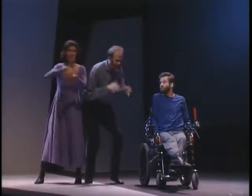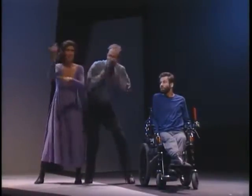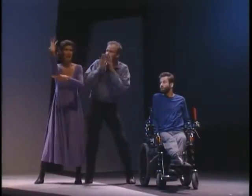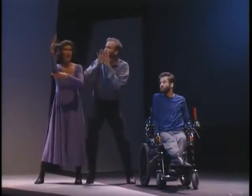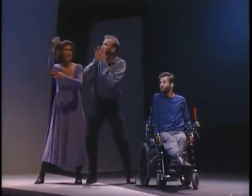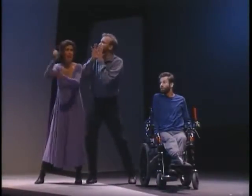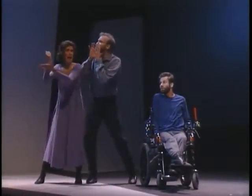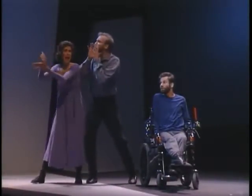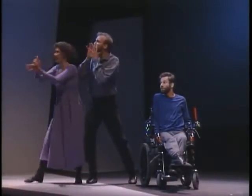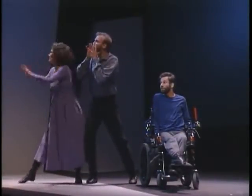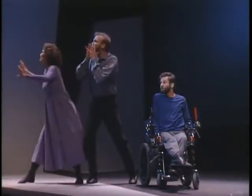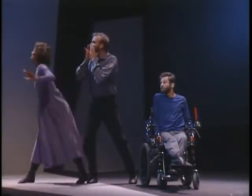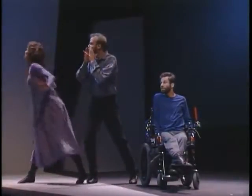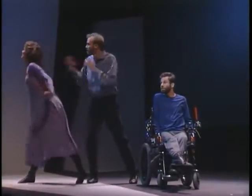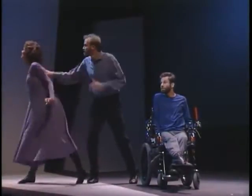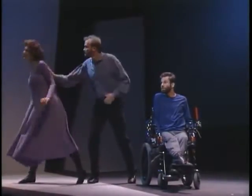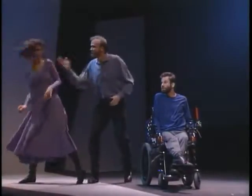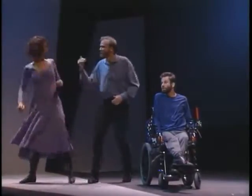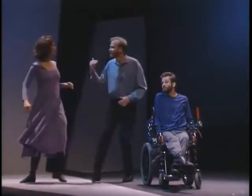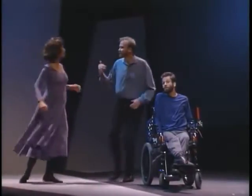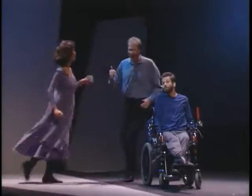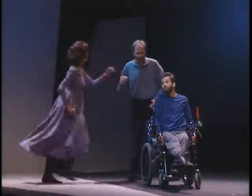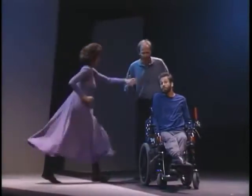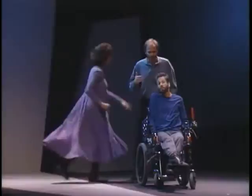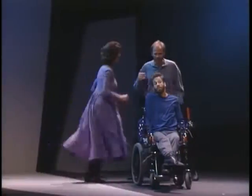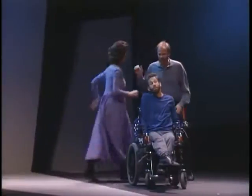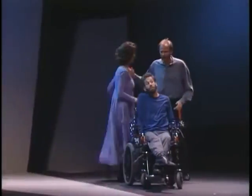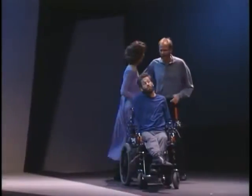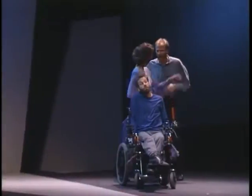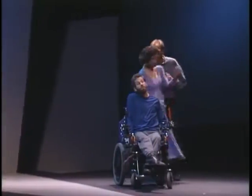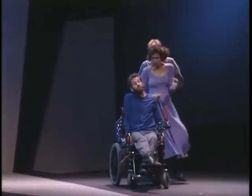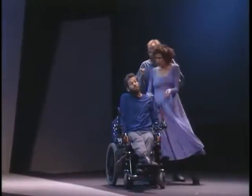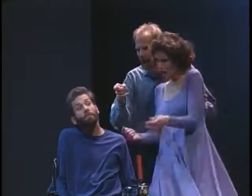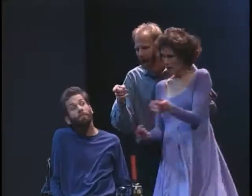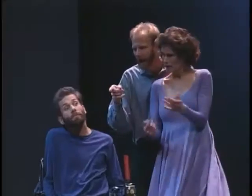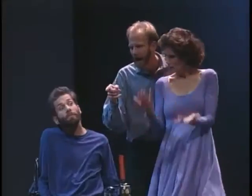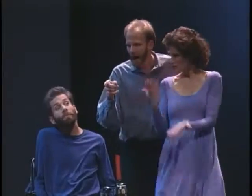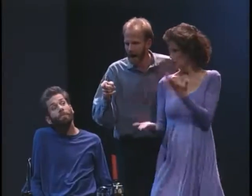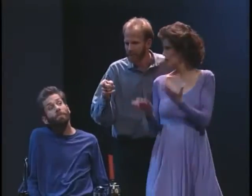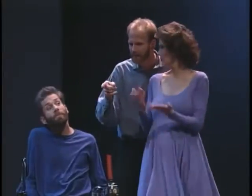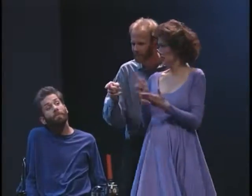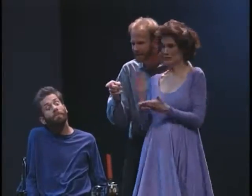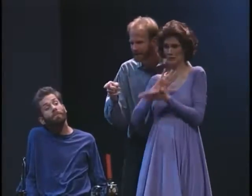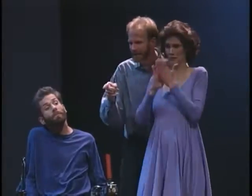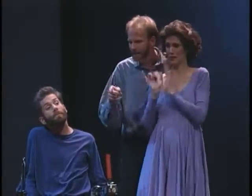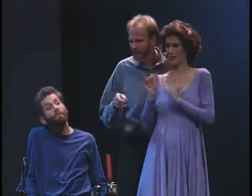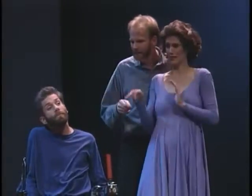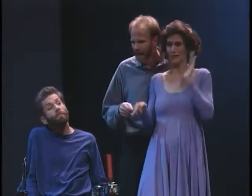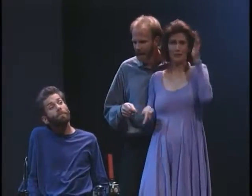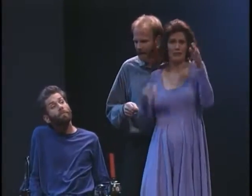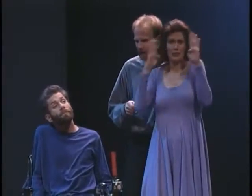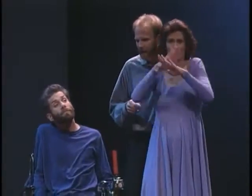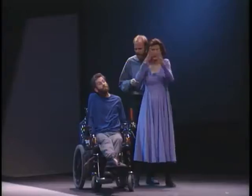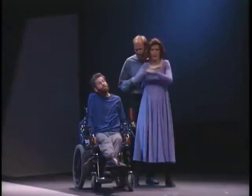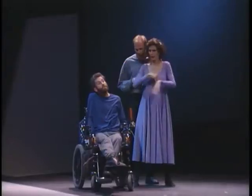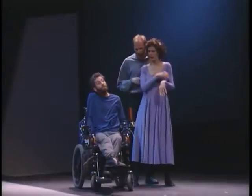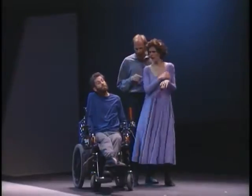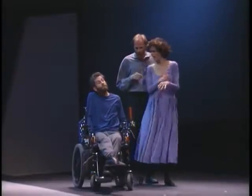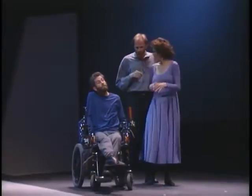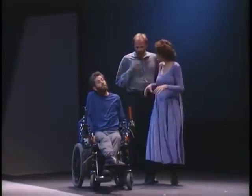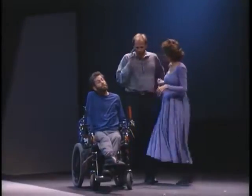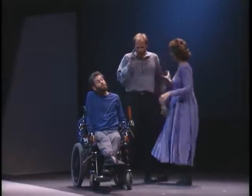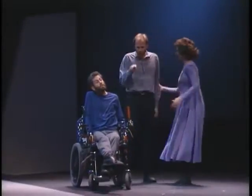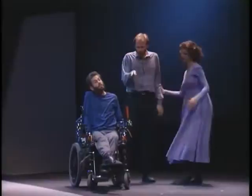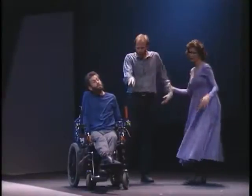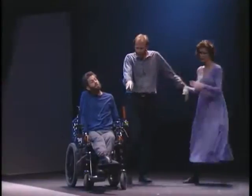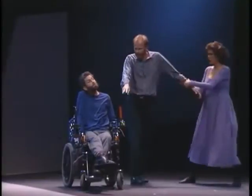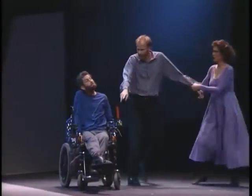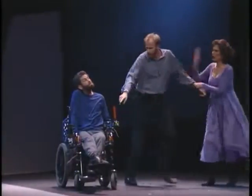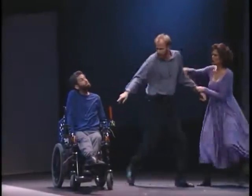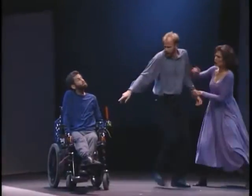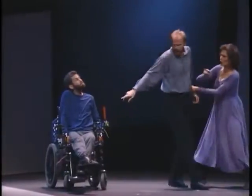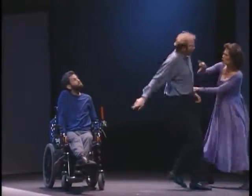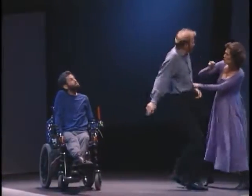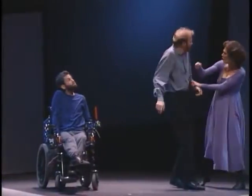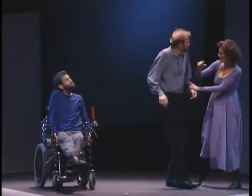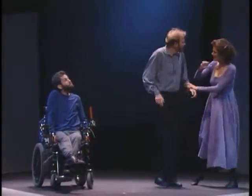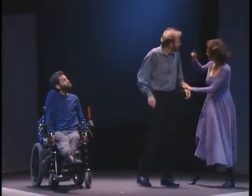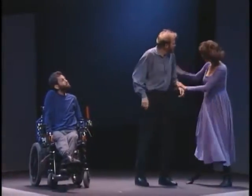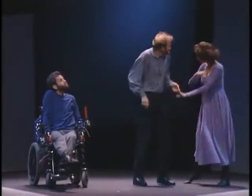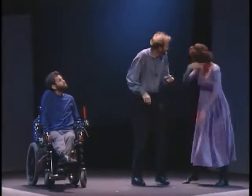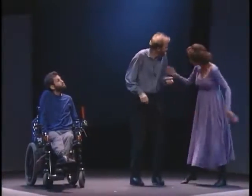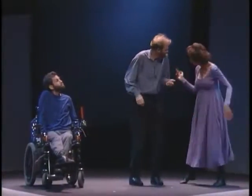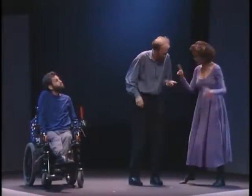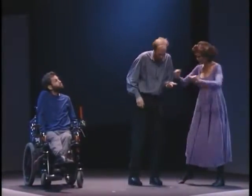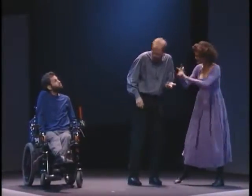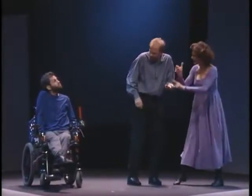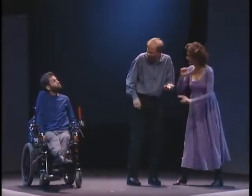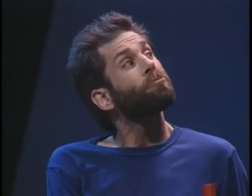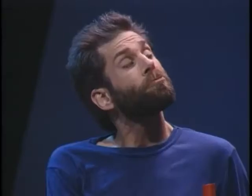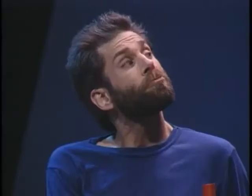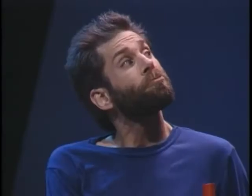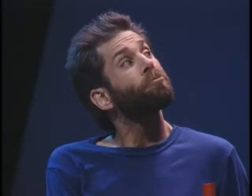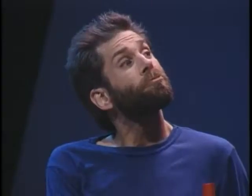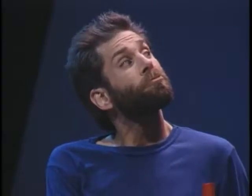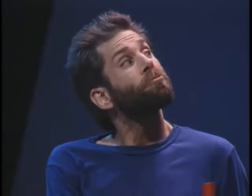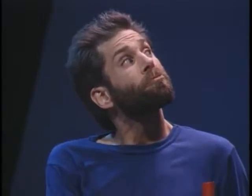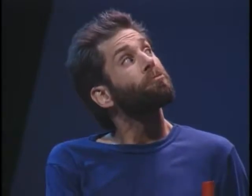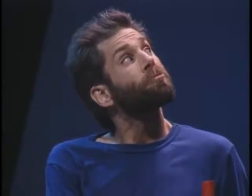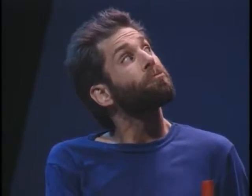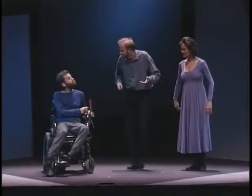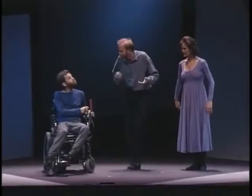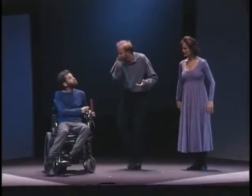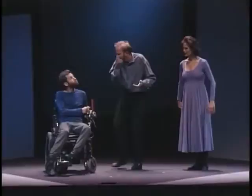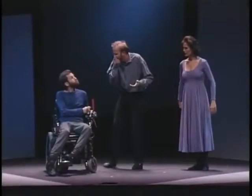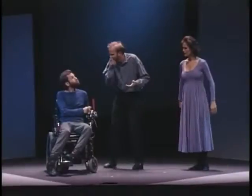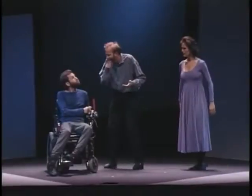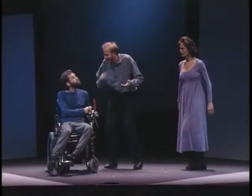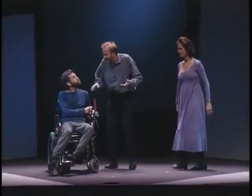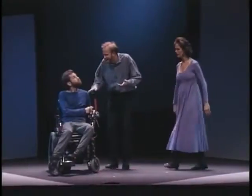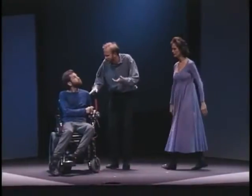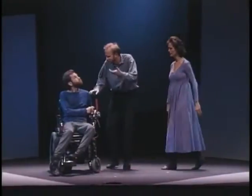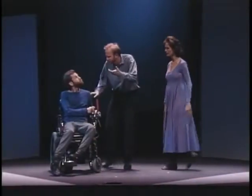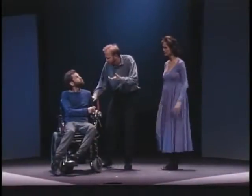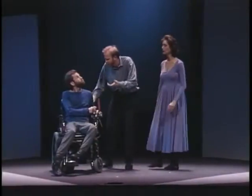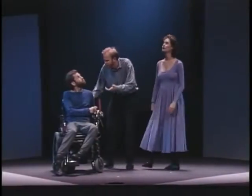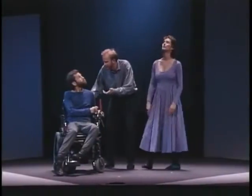fuck over and I might be like him someday his feelings stop it hey spare